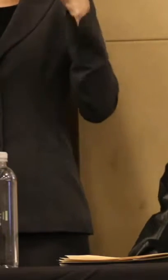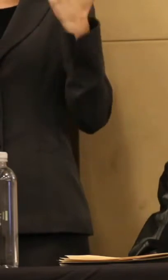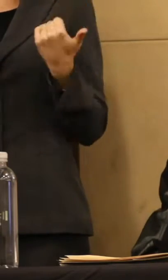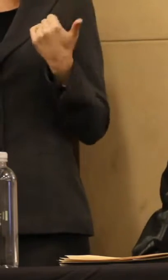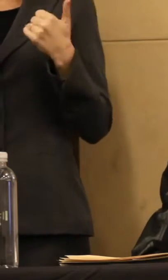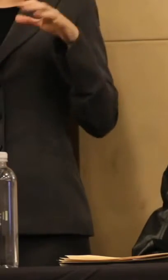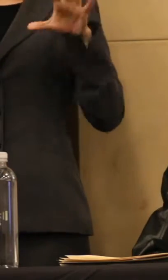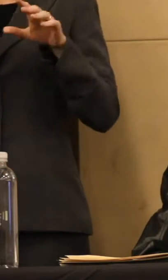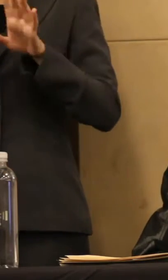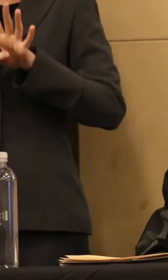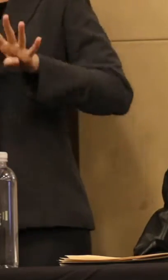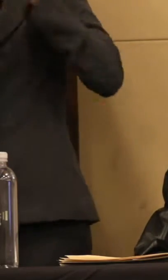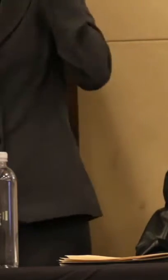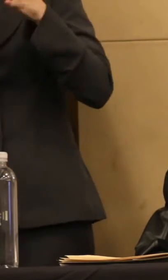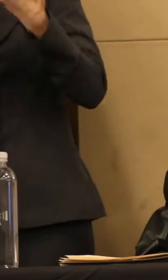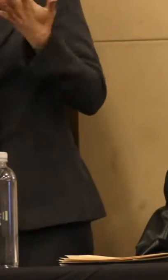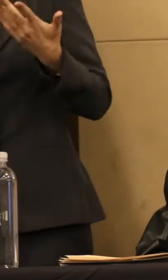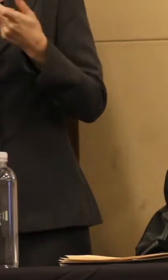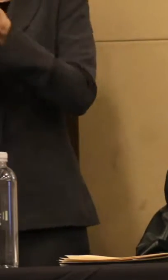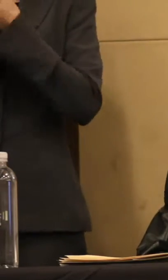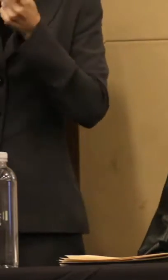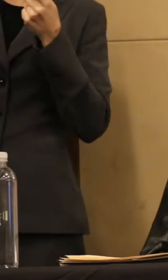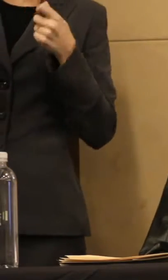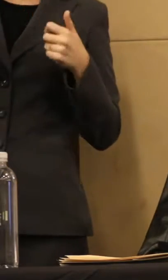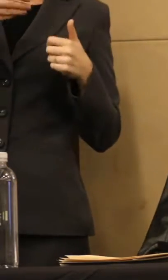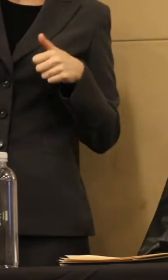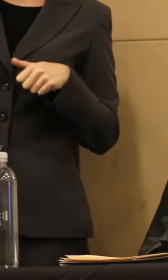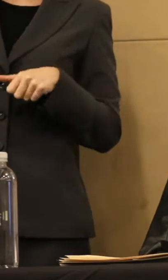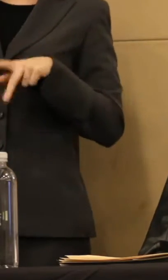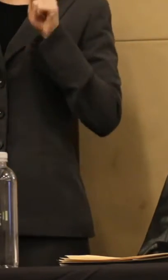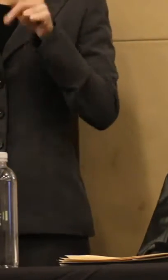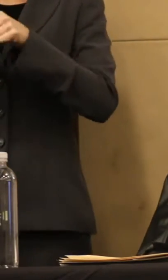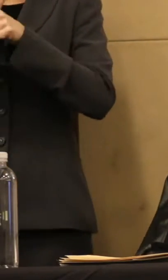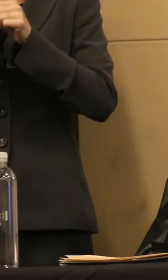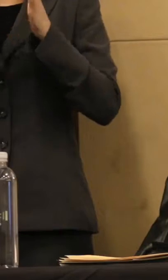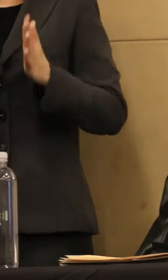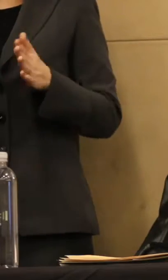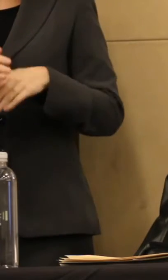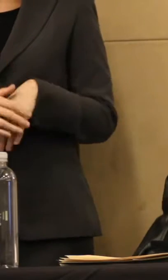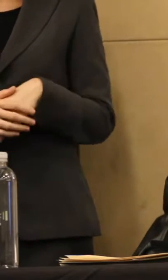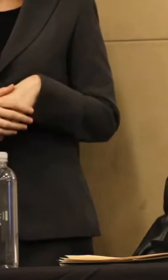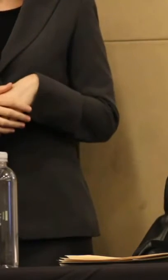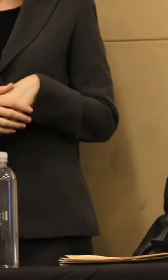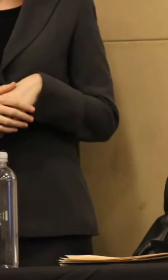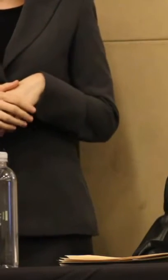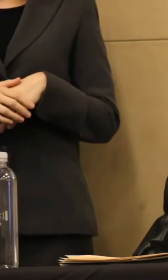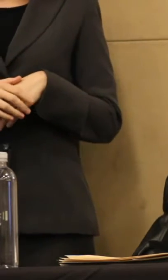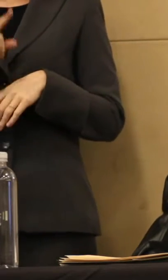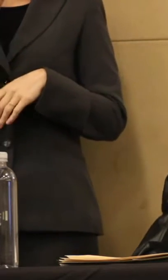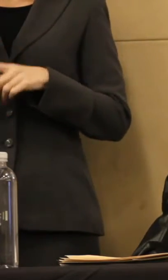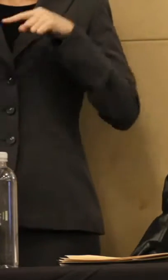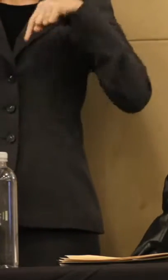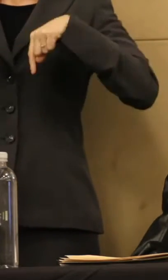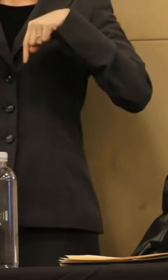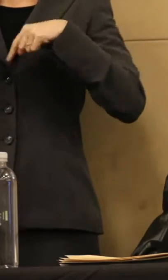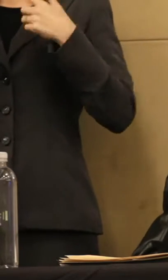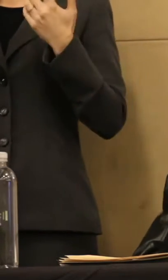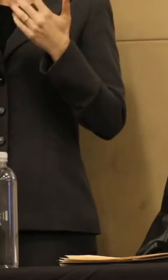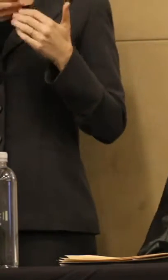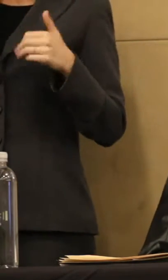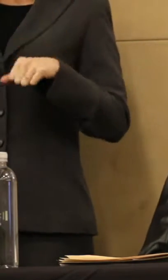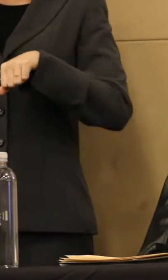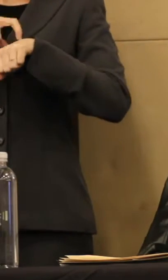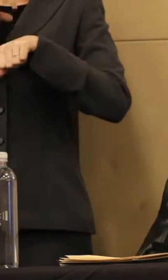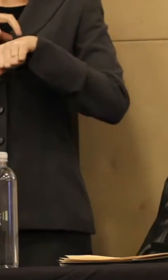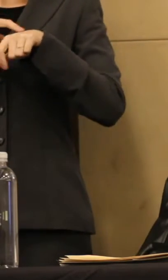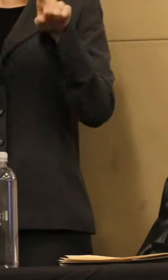This is a fantastic time to be a person with a disability looking for work, because now